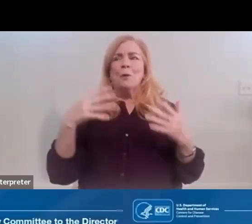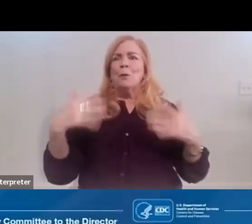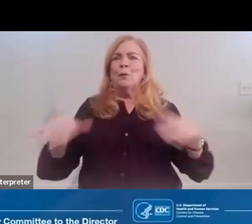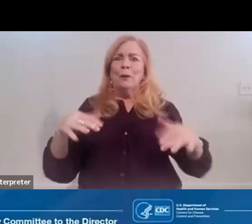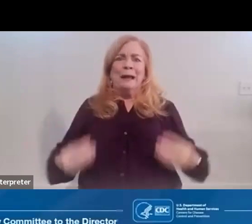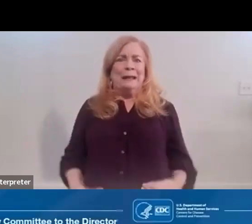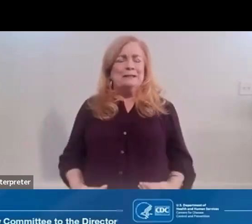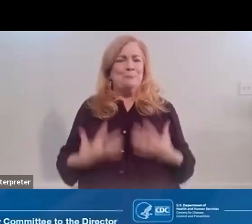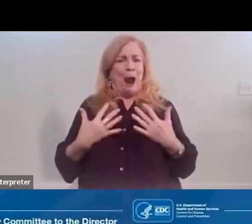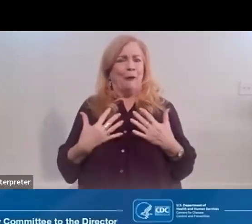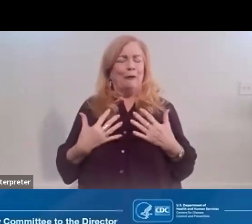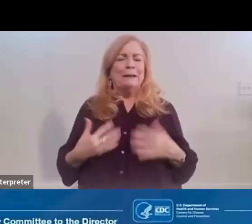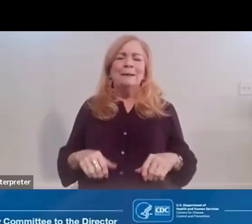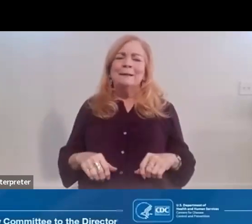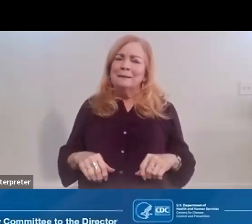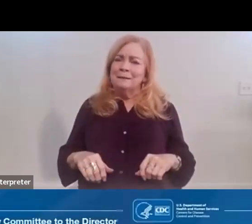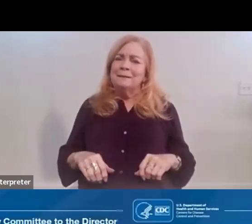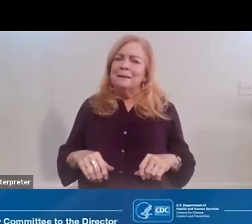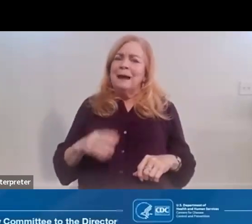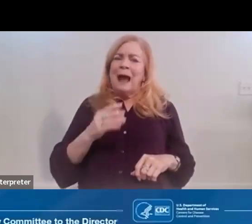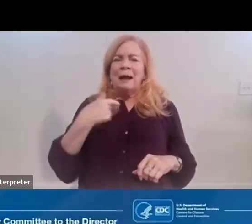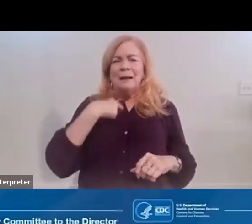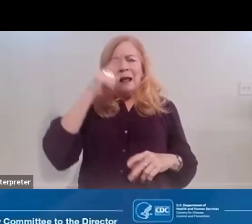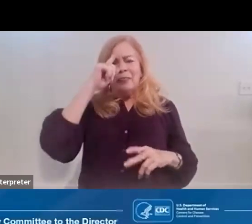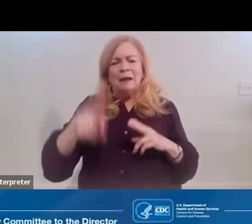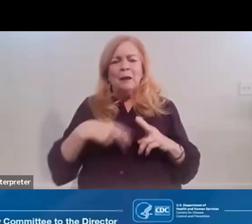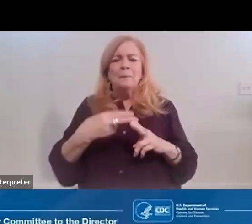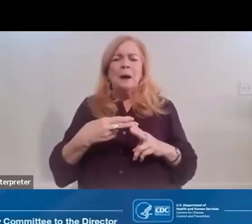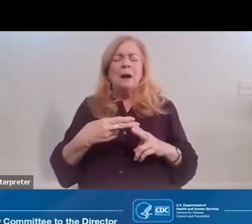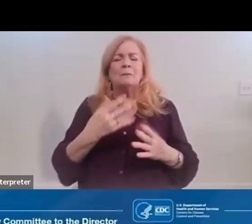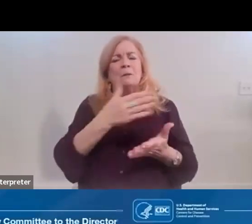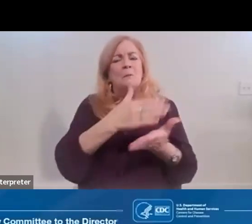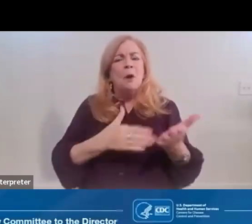And as I think about, you know, part of what we are all interested